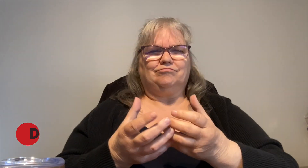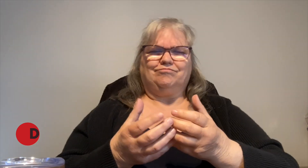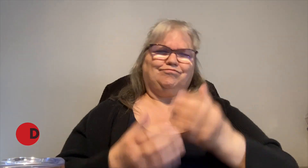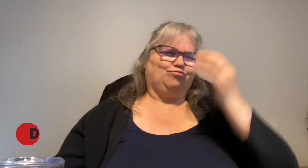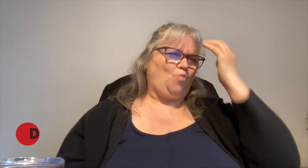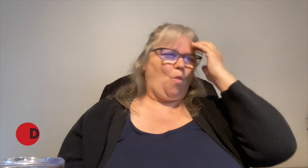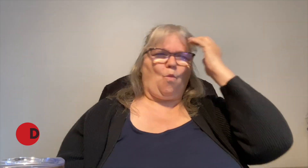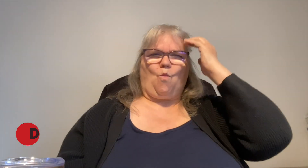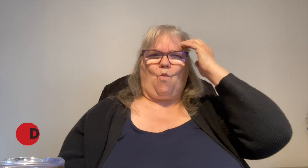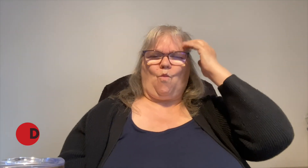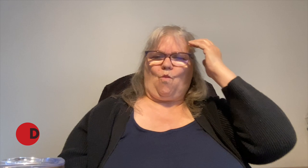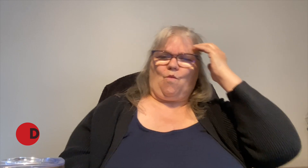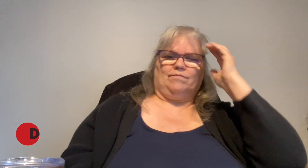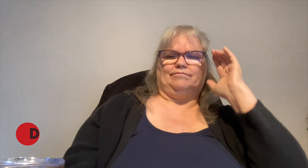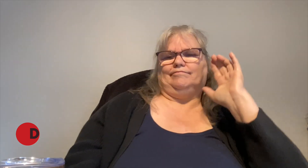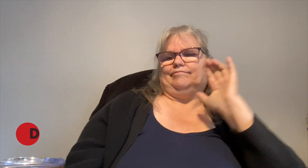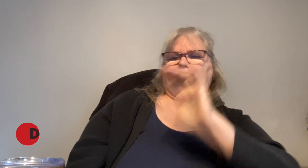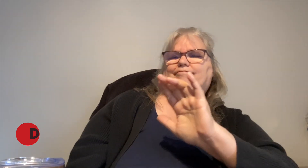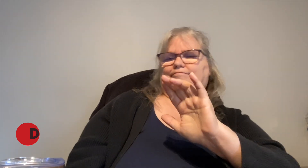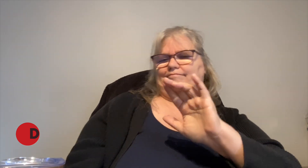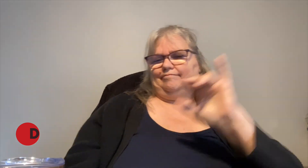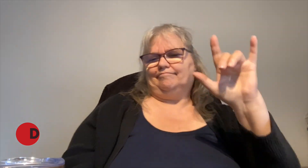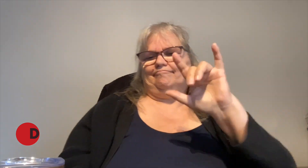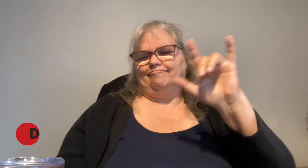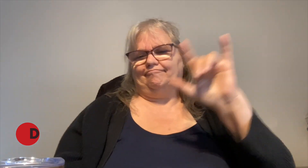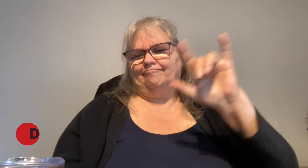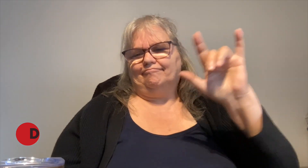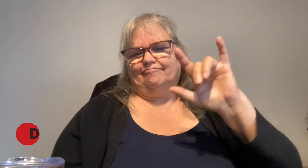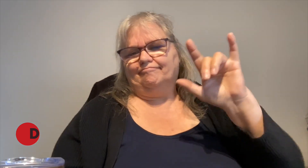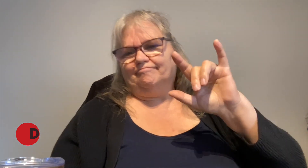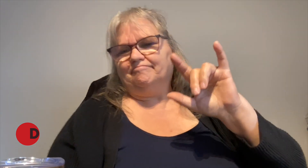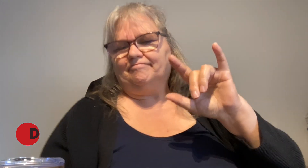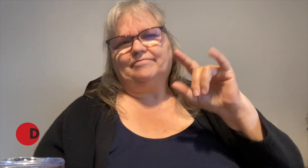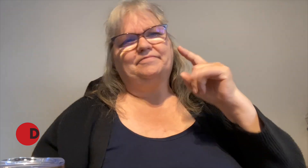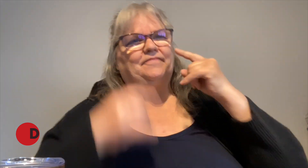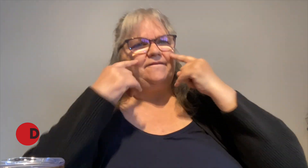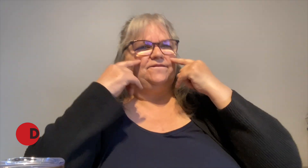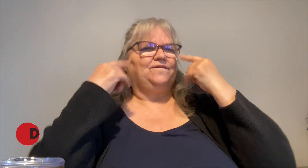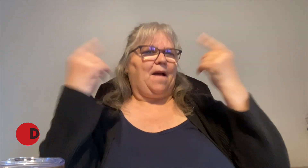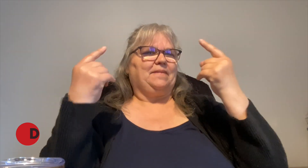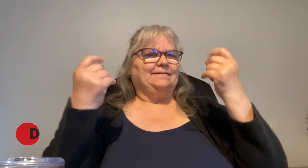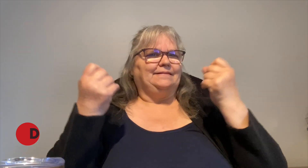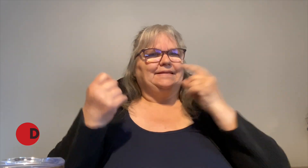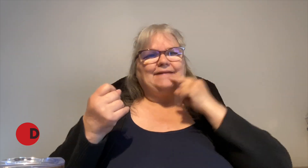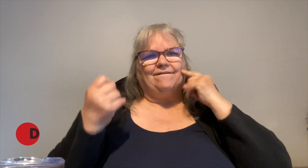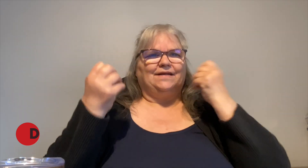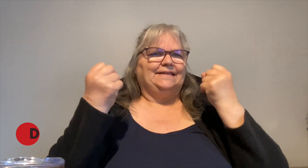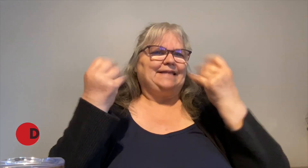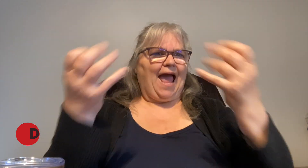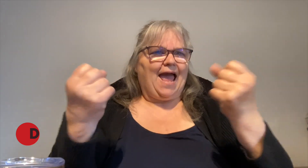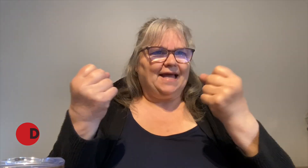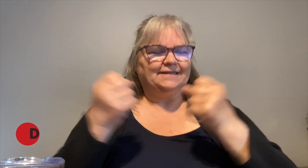known worldwide. "ILY", a famous Deaf sign!